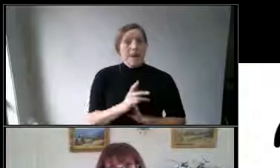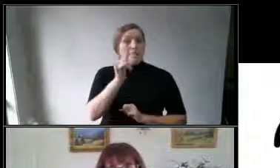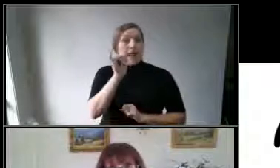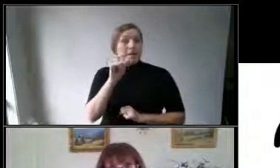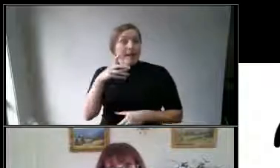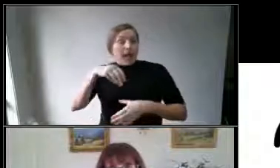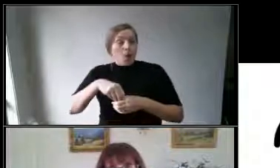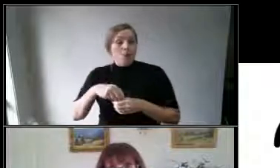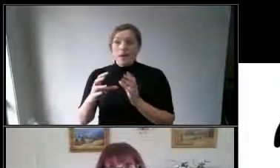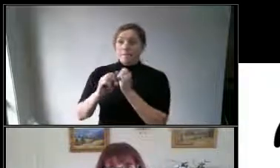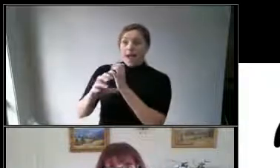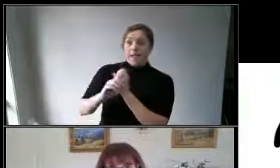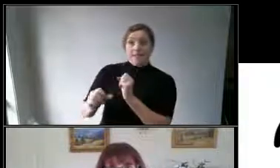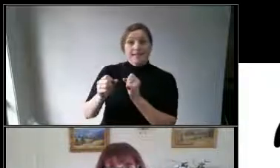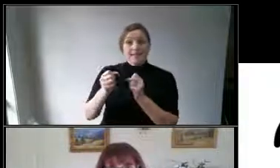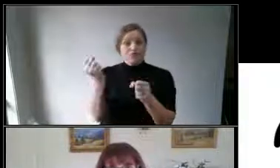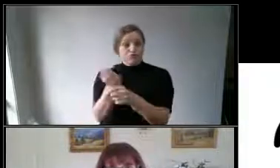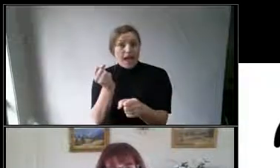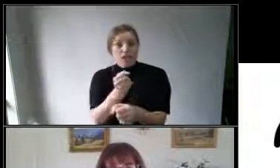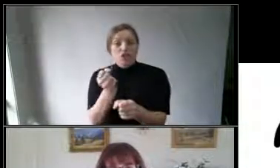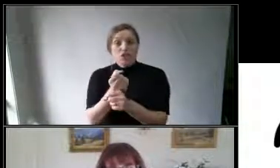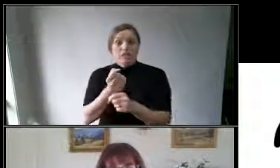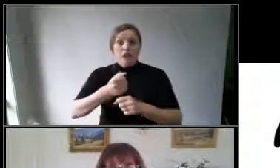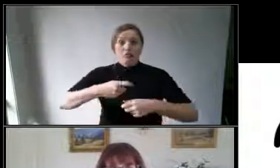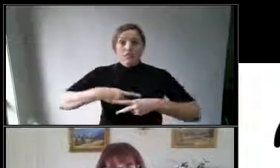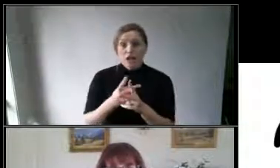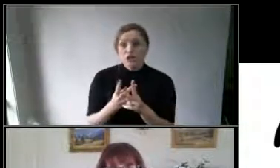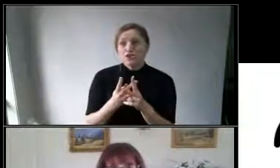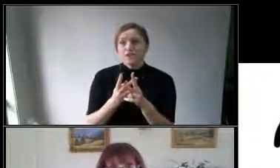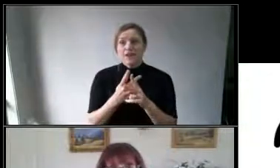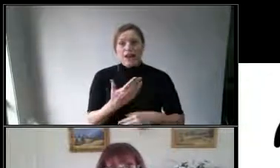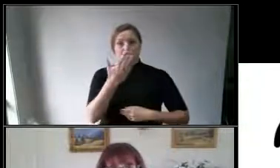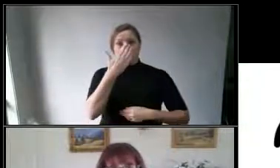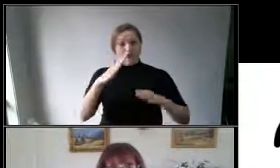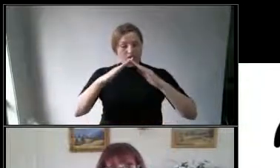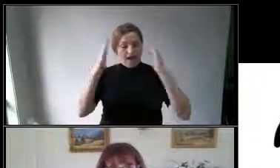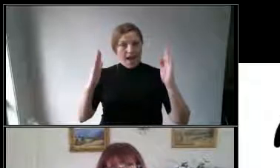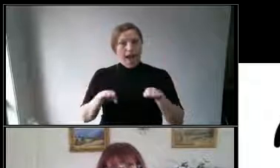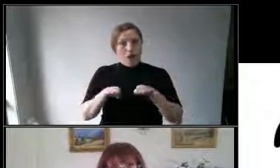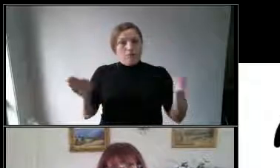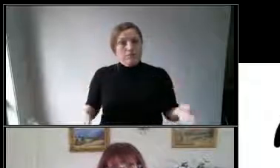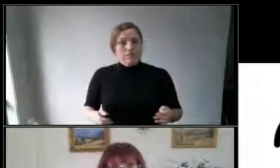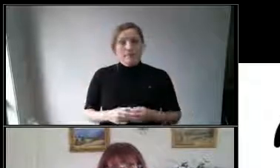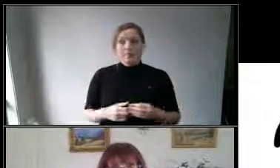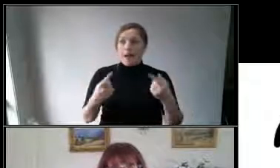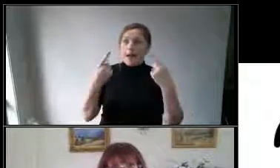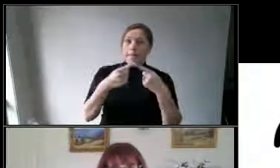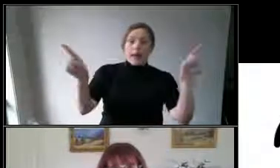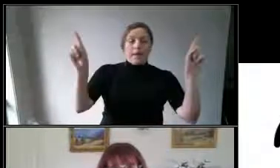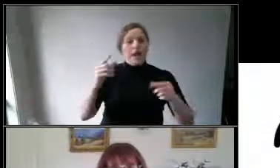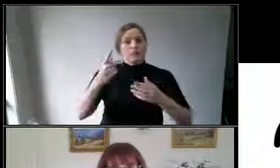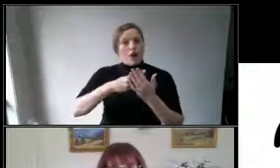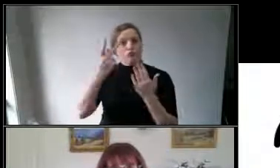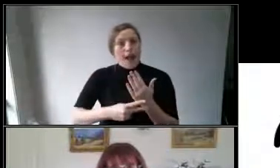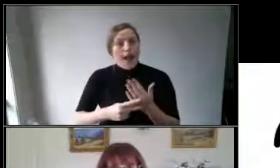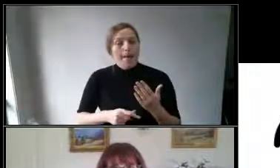production front of house arts administration public programs art departments camera and sound